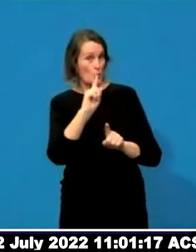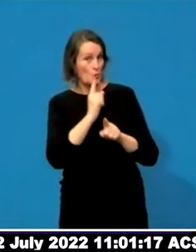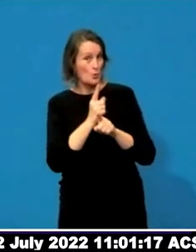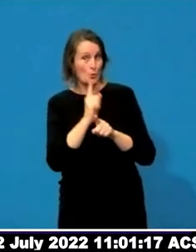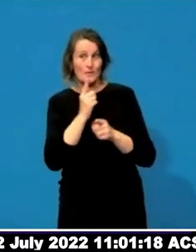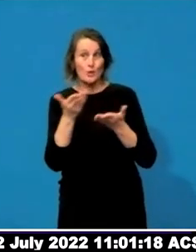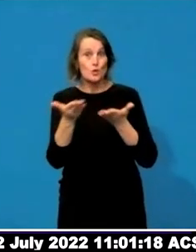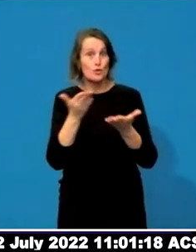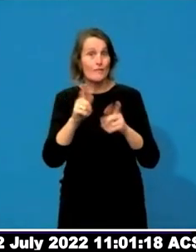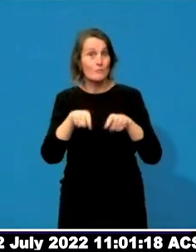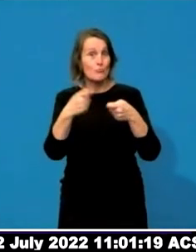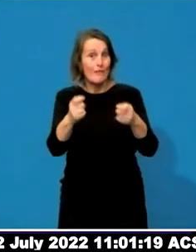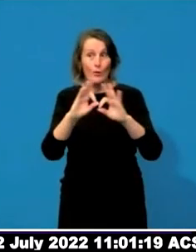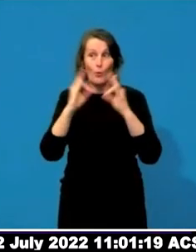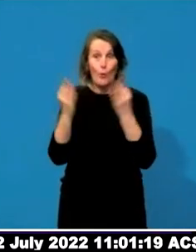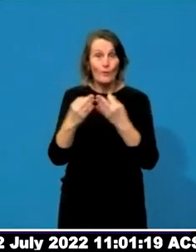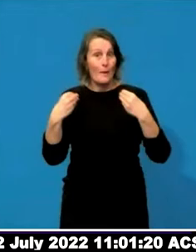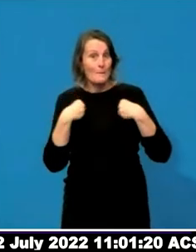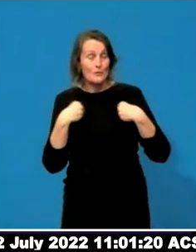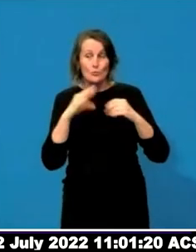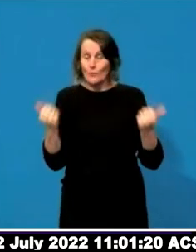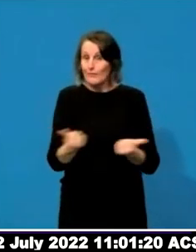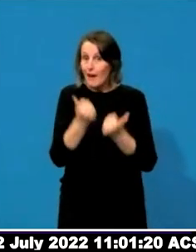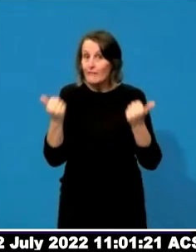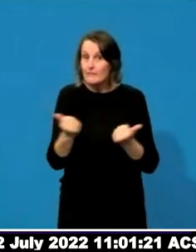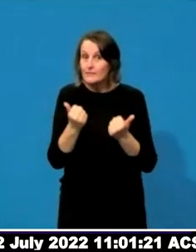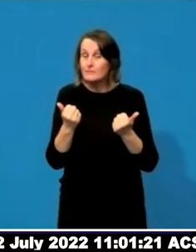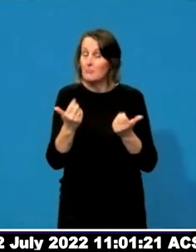In your experience, is that issue being addressed